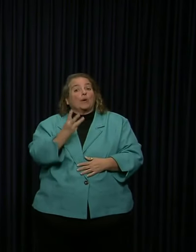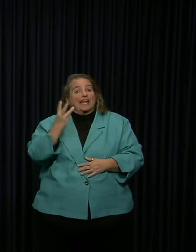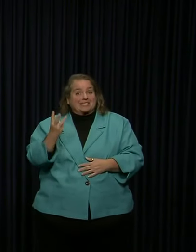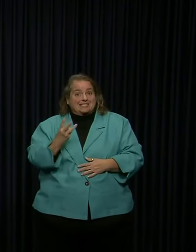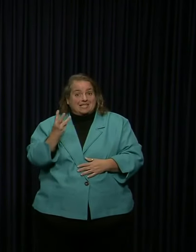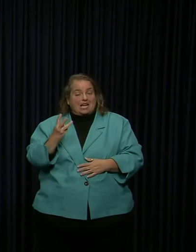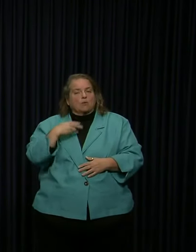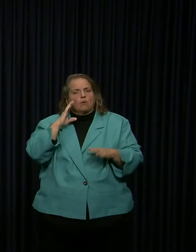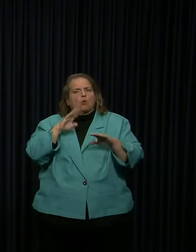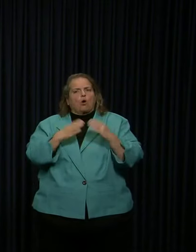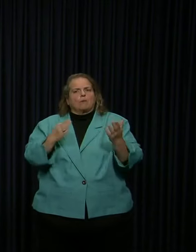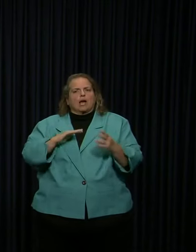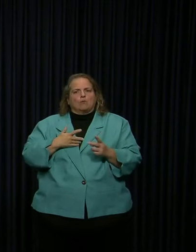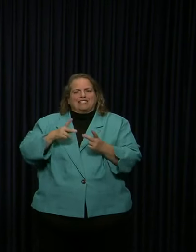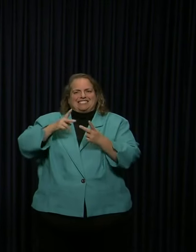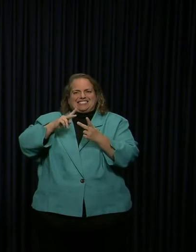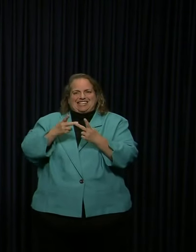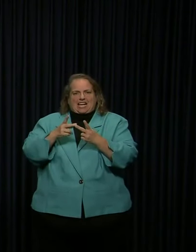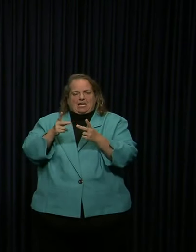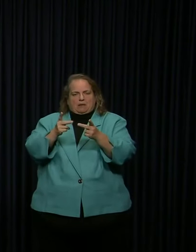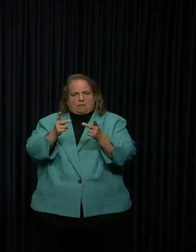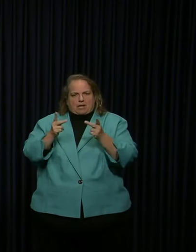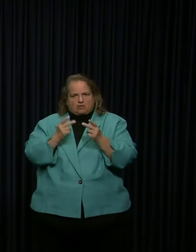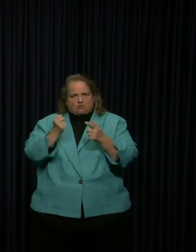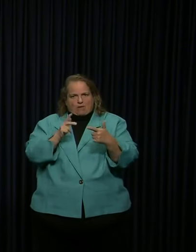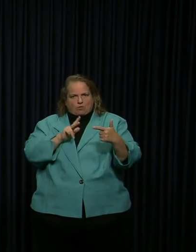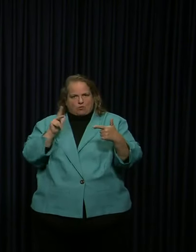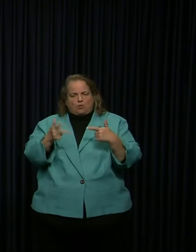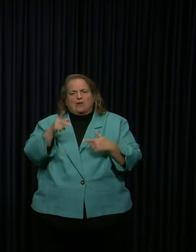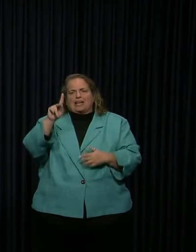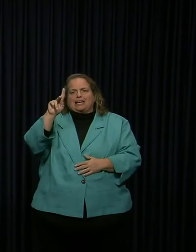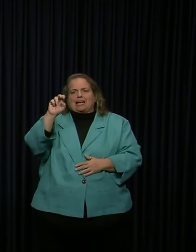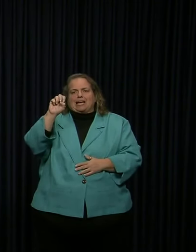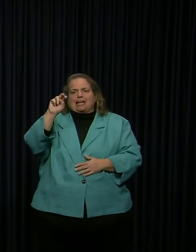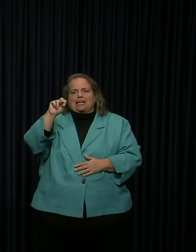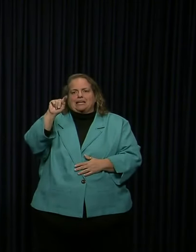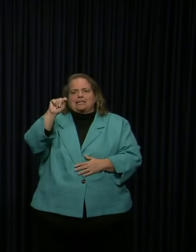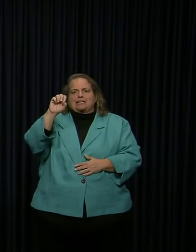GO ONLINE. WE WANT TO HELP OUT, WE WANT TO EXPAND IF TESTING CAPACITY